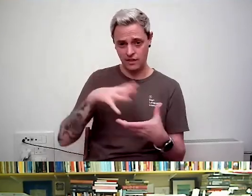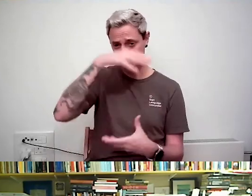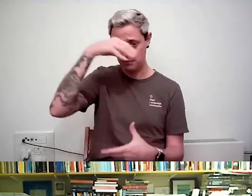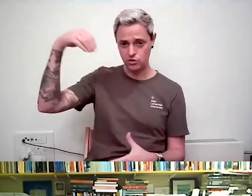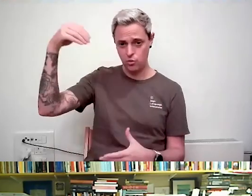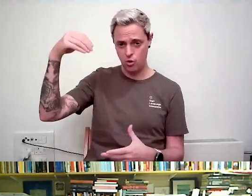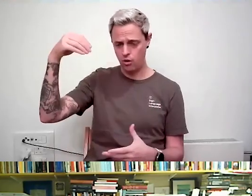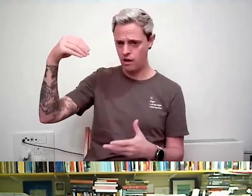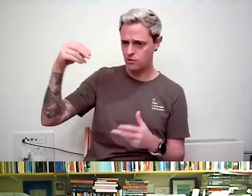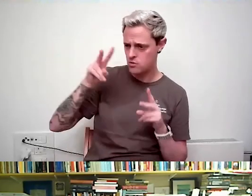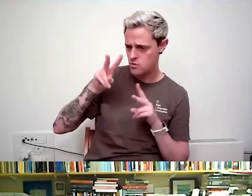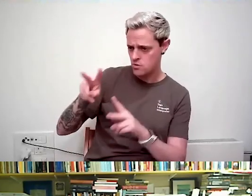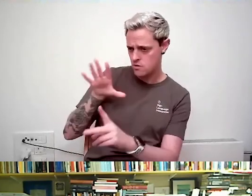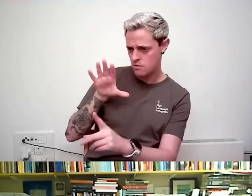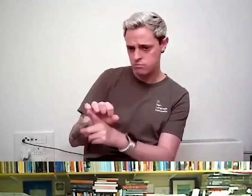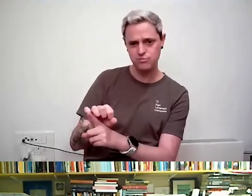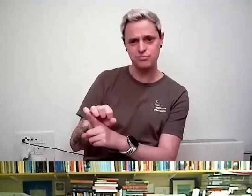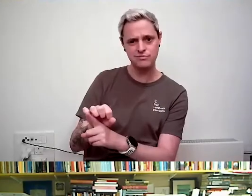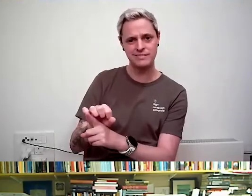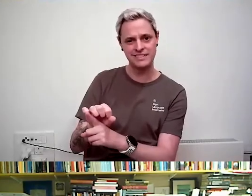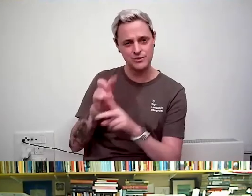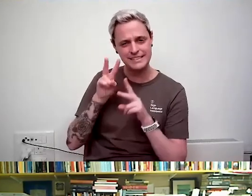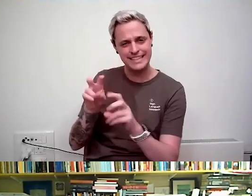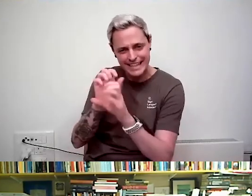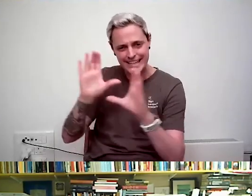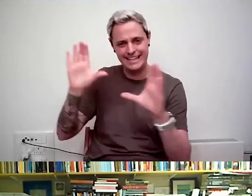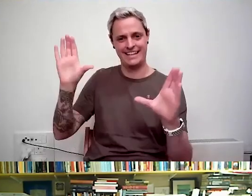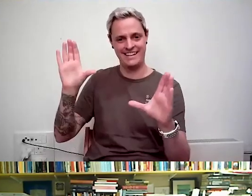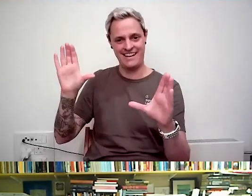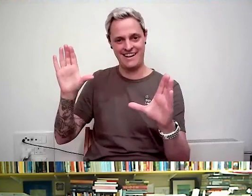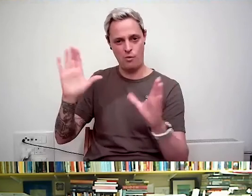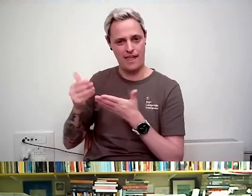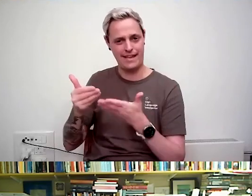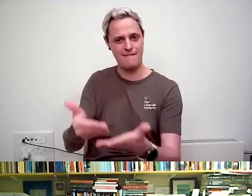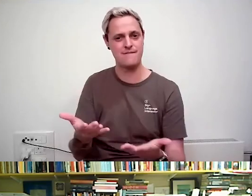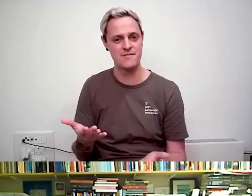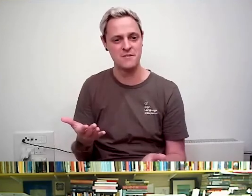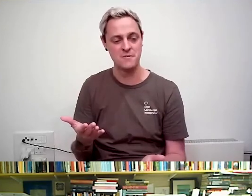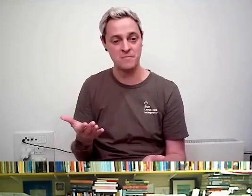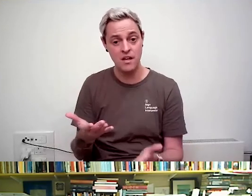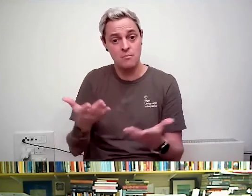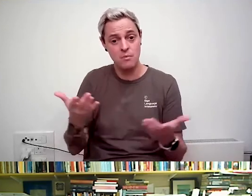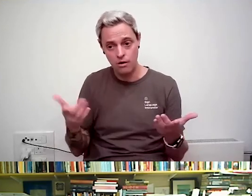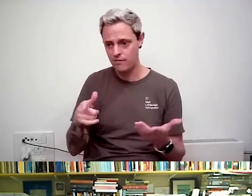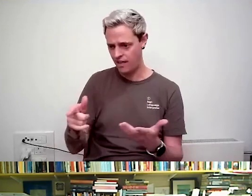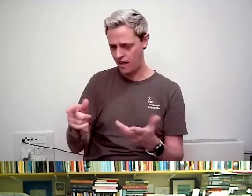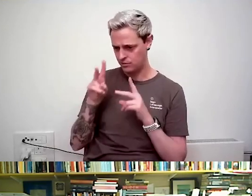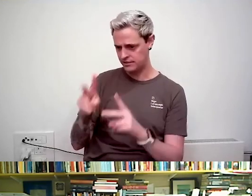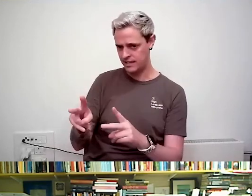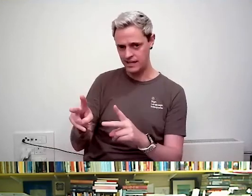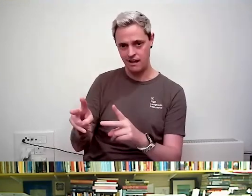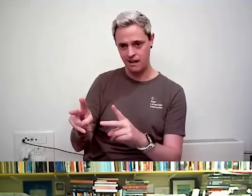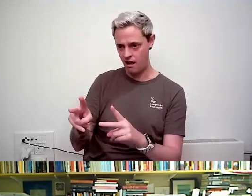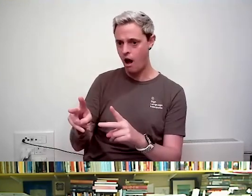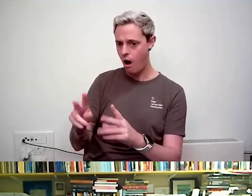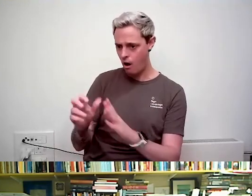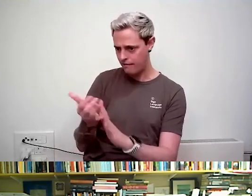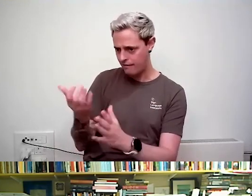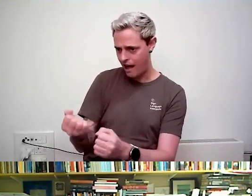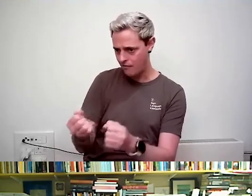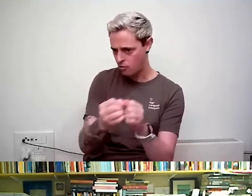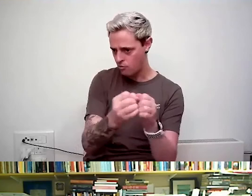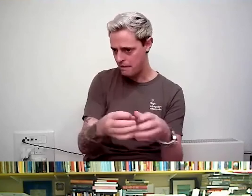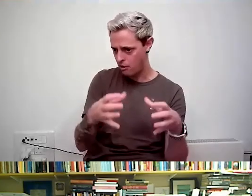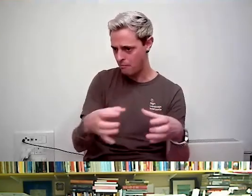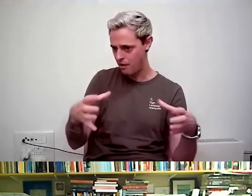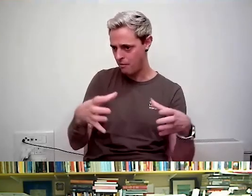it's a task of Spiritual discernment to see when the gift is building up the church and when it's not.